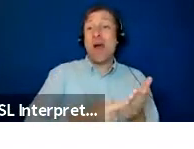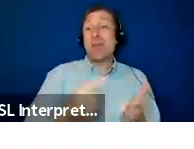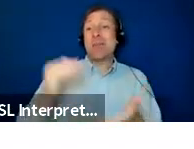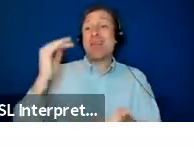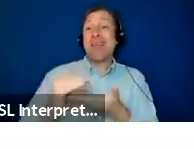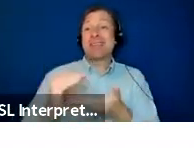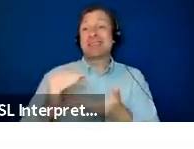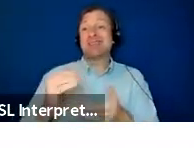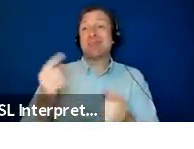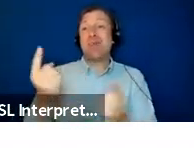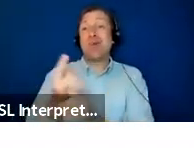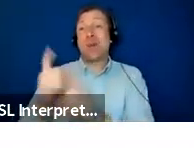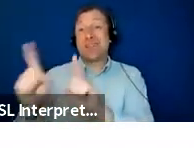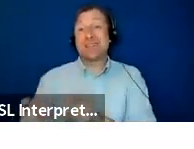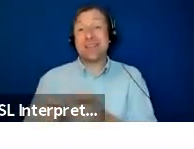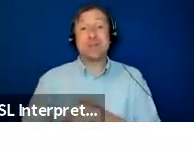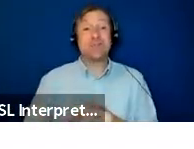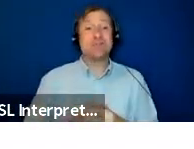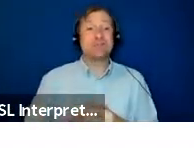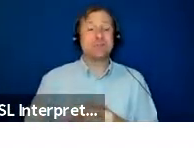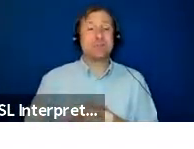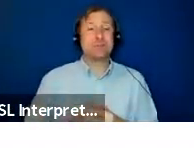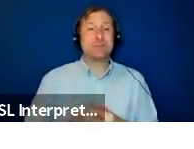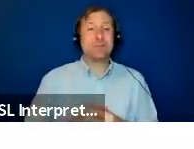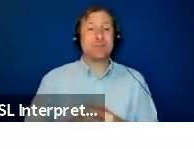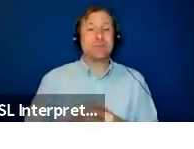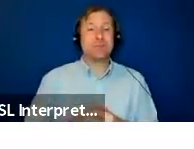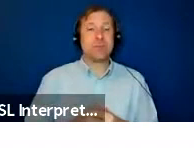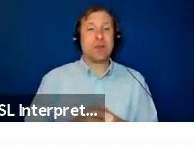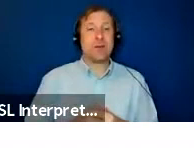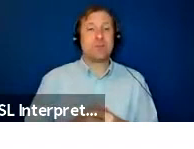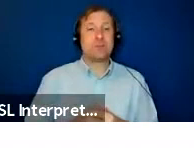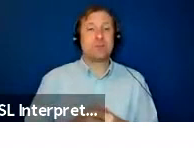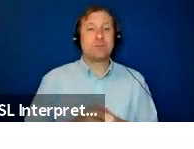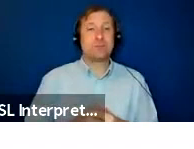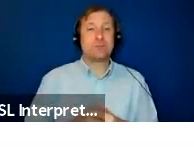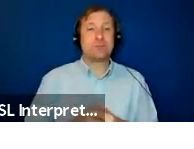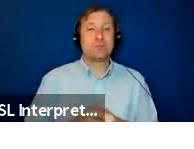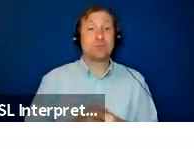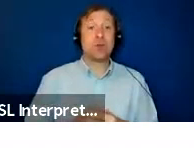specific reasons that we'll talk about. To be clear, producers are responsible for paying for testing.